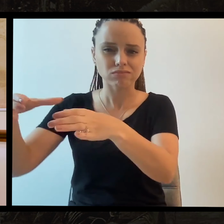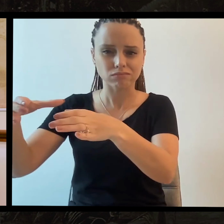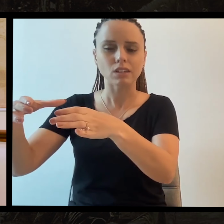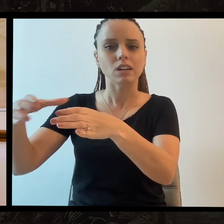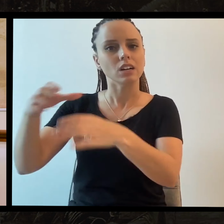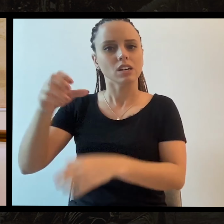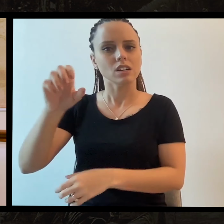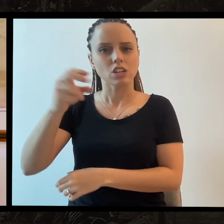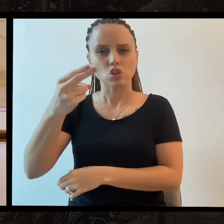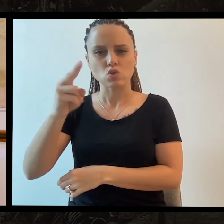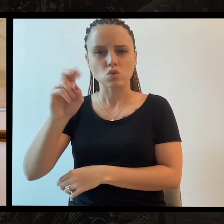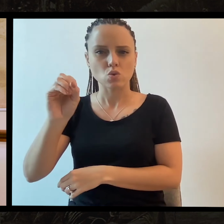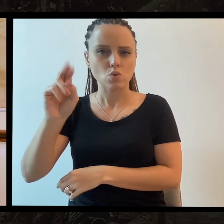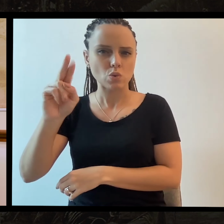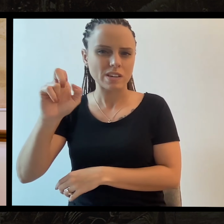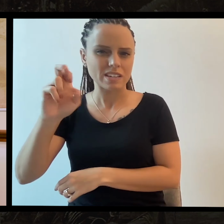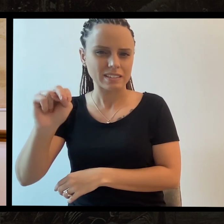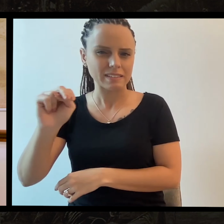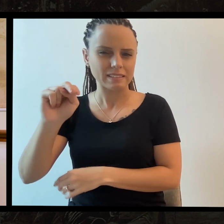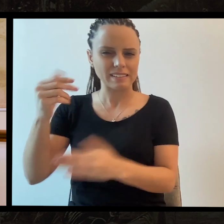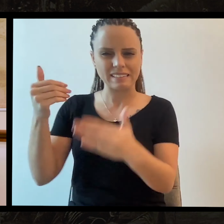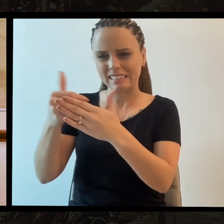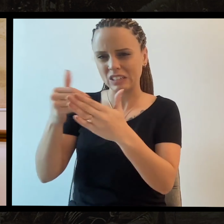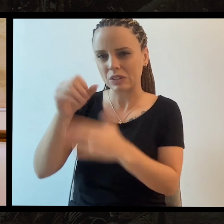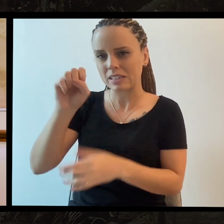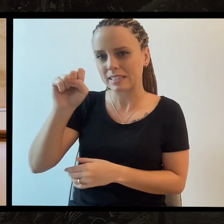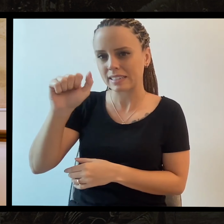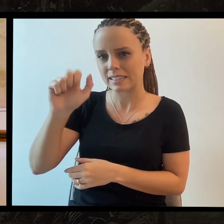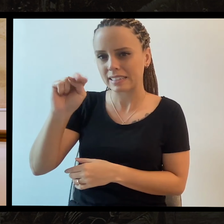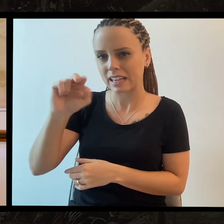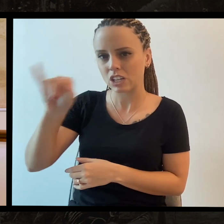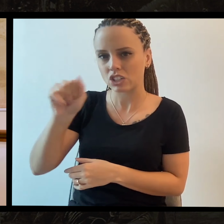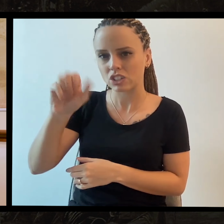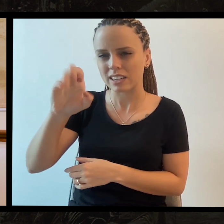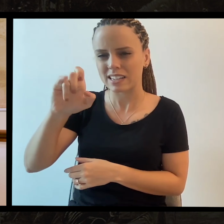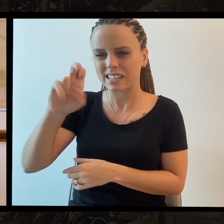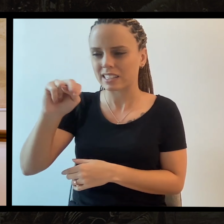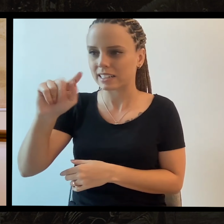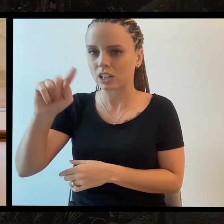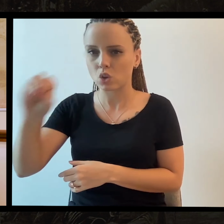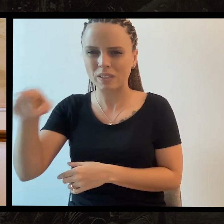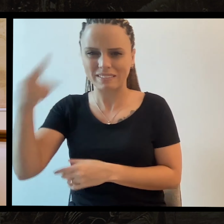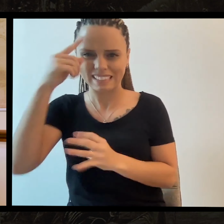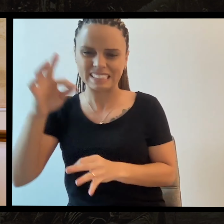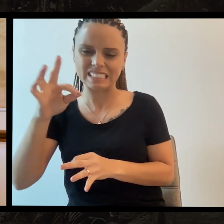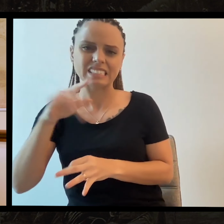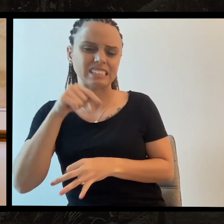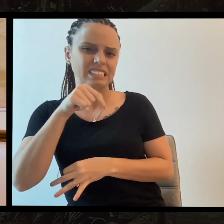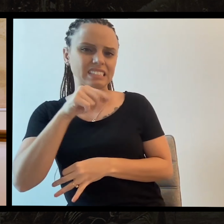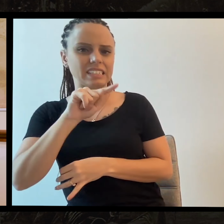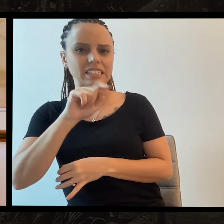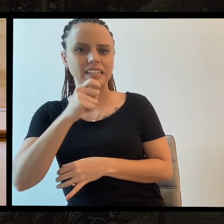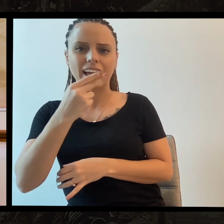what will be the battle of San Jacinto, he decides that he's not going to let the Tejanos fight in the final culminative battle.